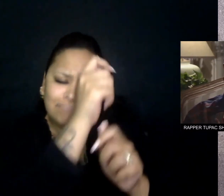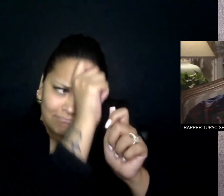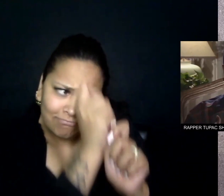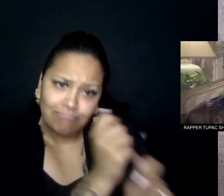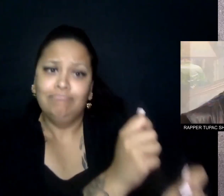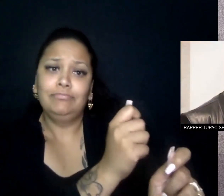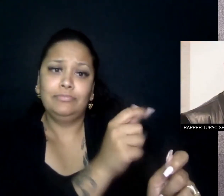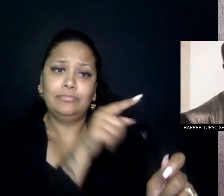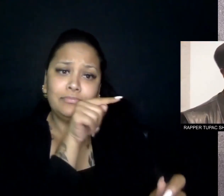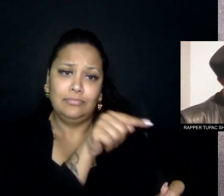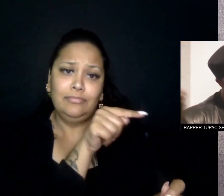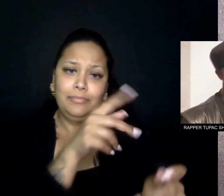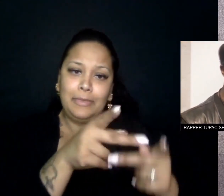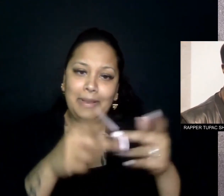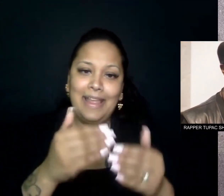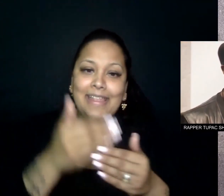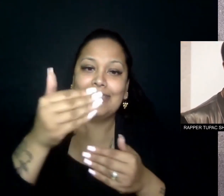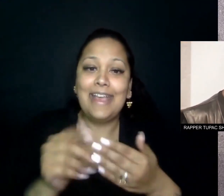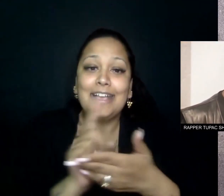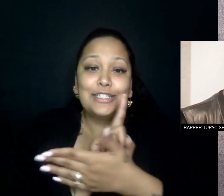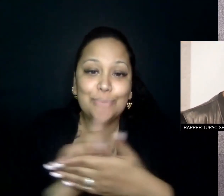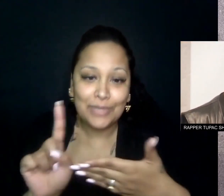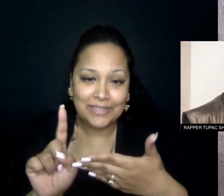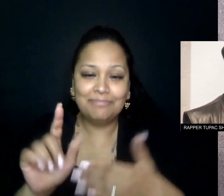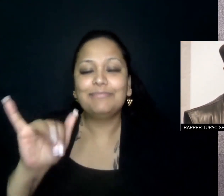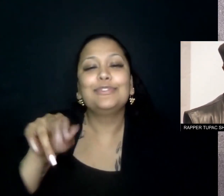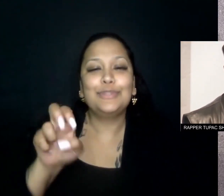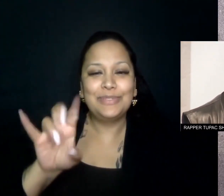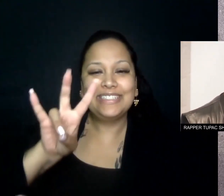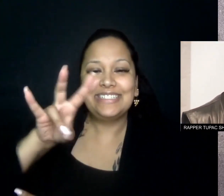The walk of fame dedication will take place next week On June 7th,